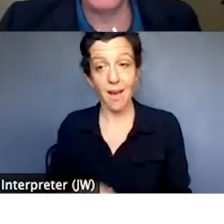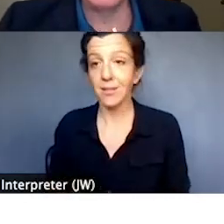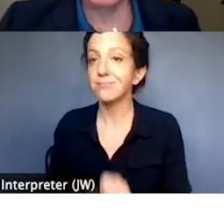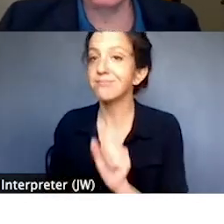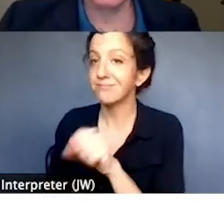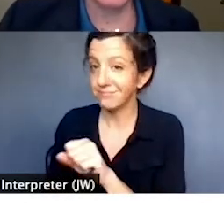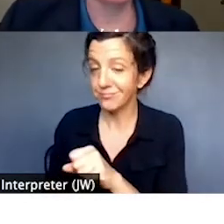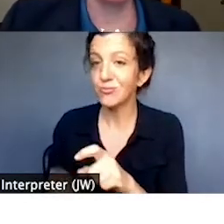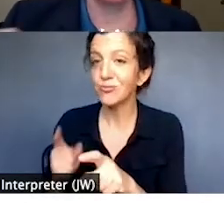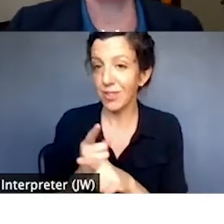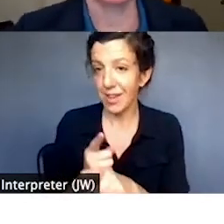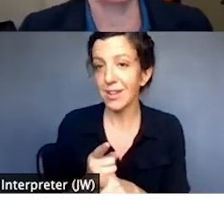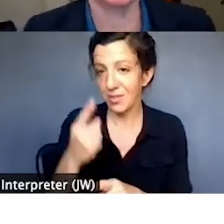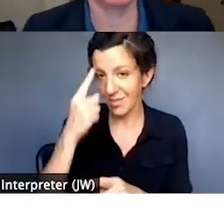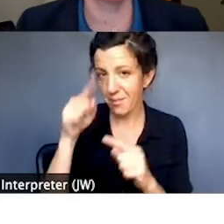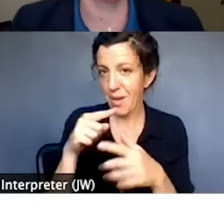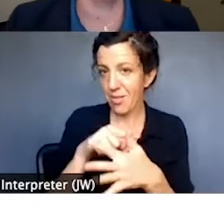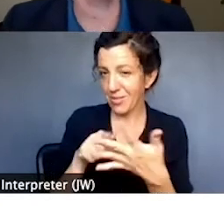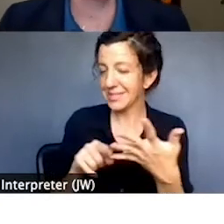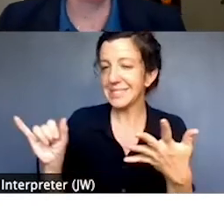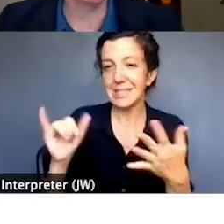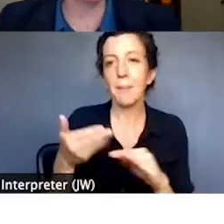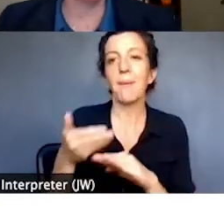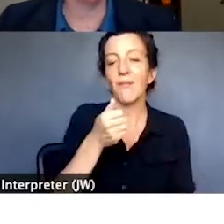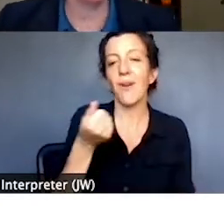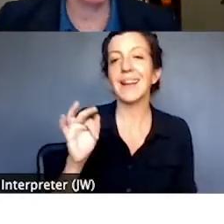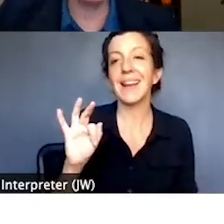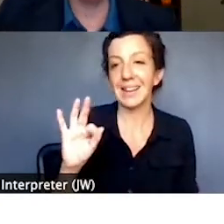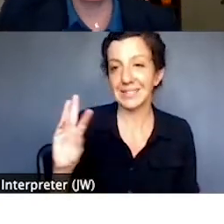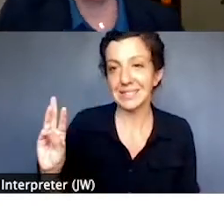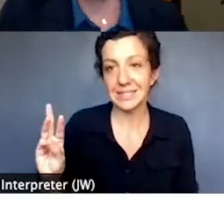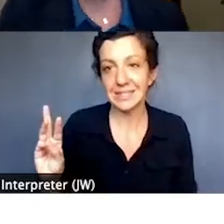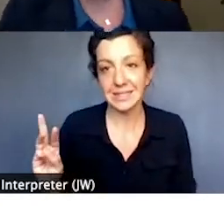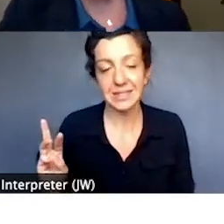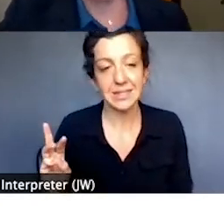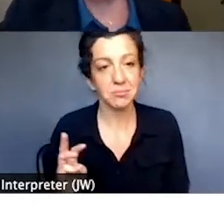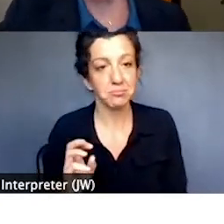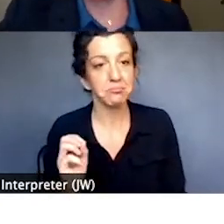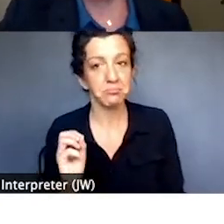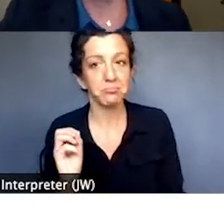And it's again a repeal of Prop 209. And support, we have the Democratic Party, Green Party, Peace and Freedom.